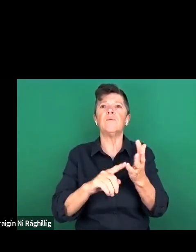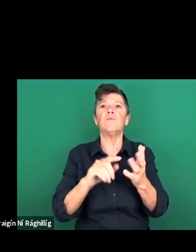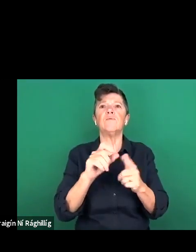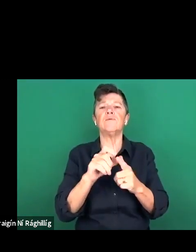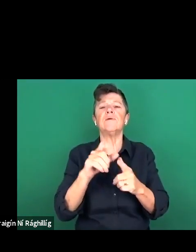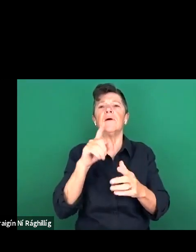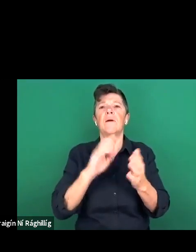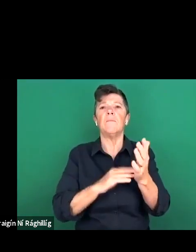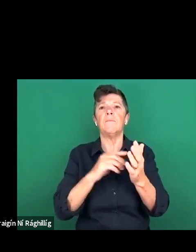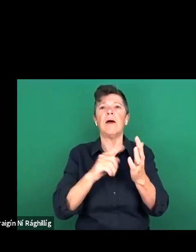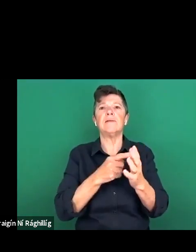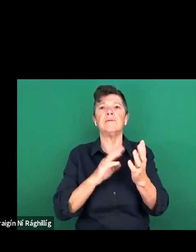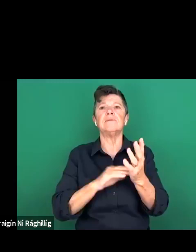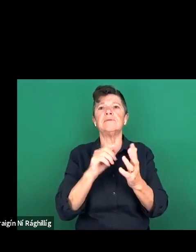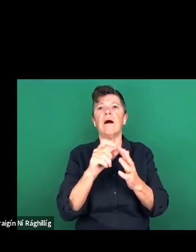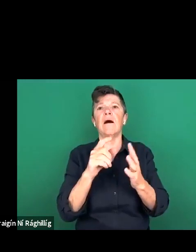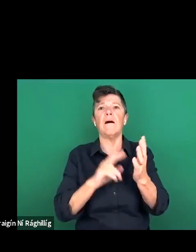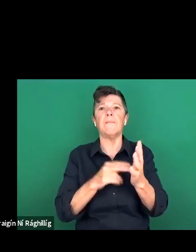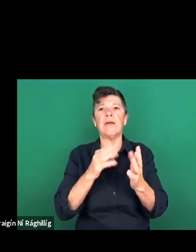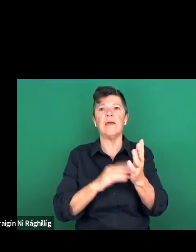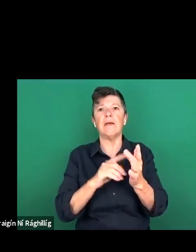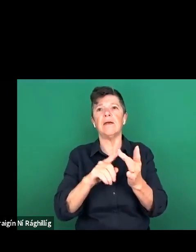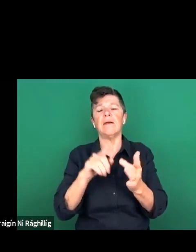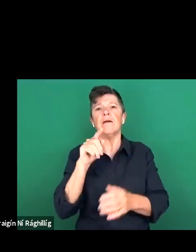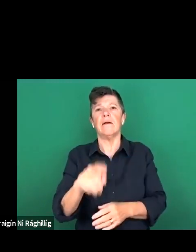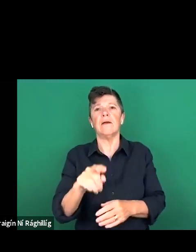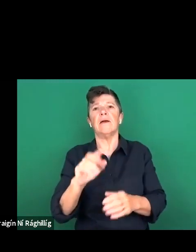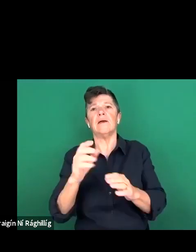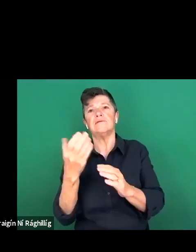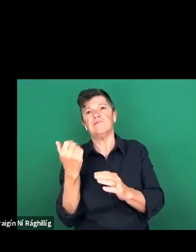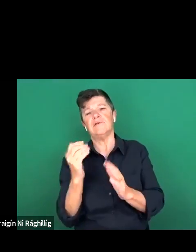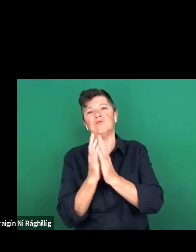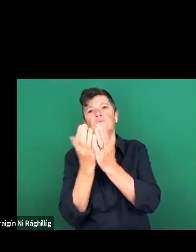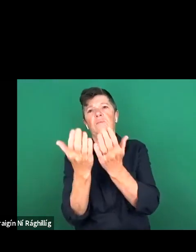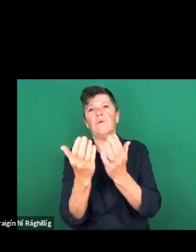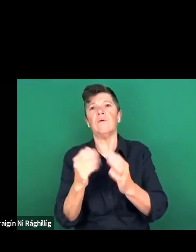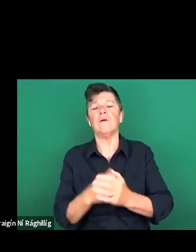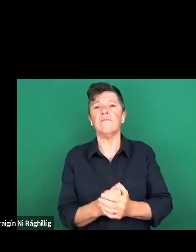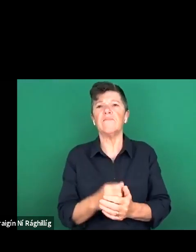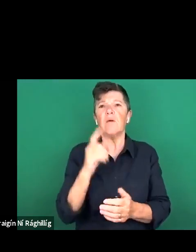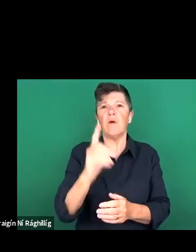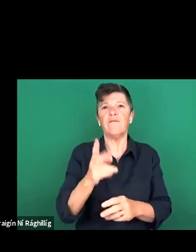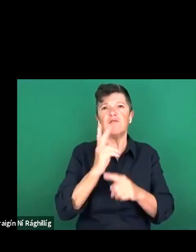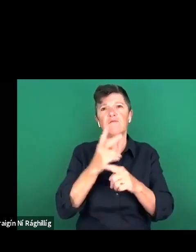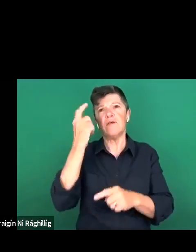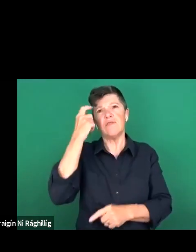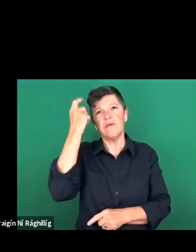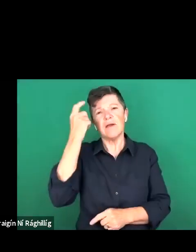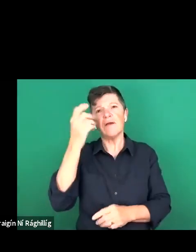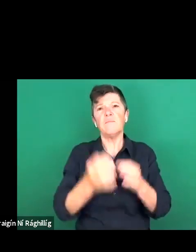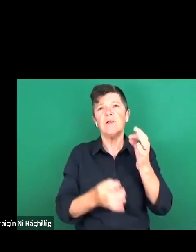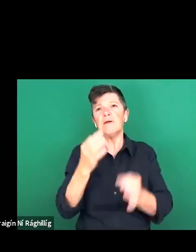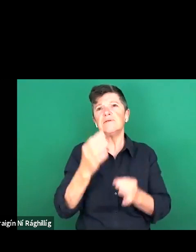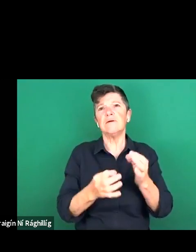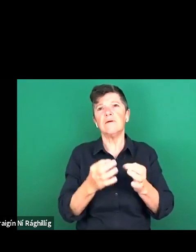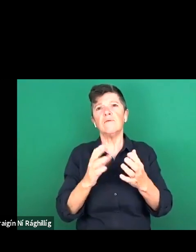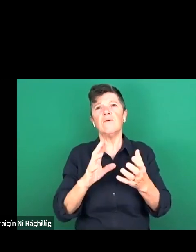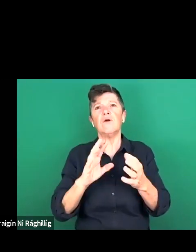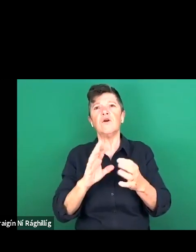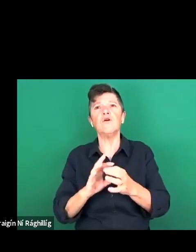global inequality what would the work look like if it sought to address them in the